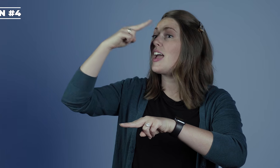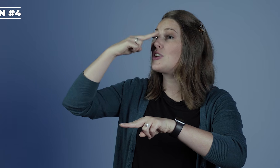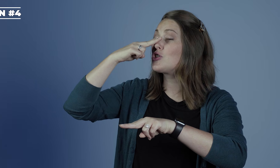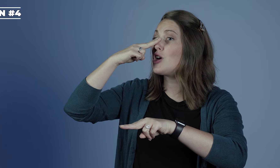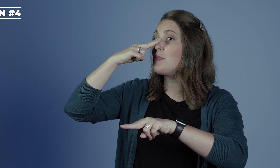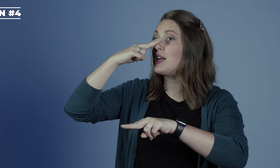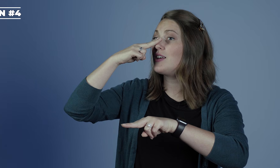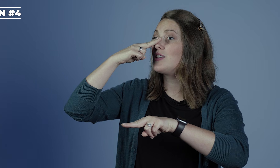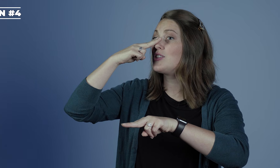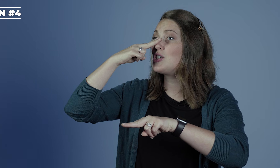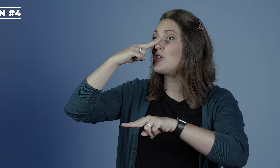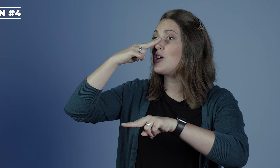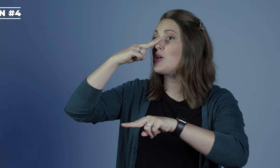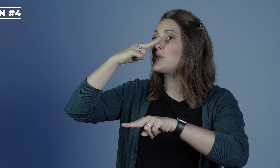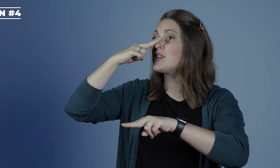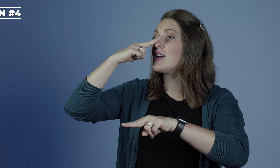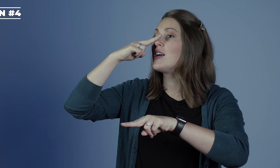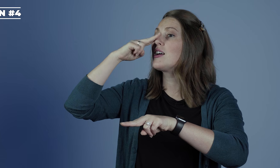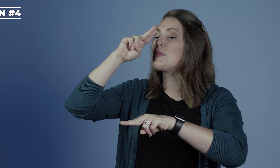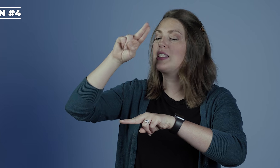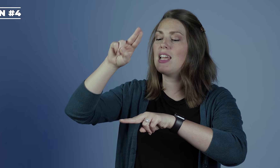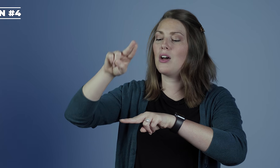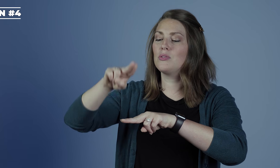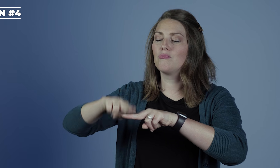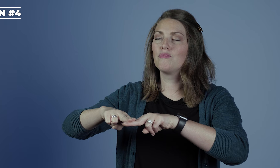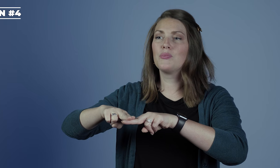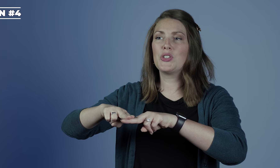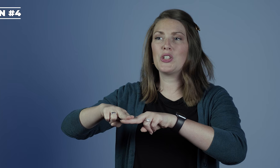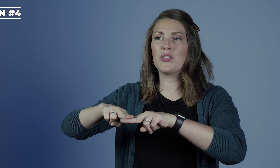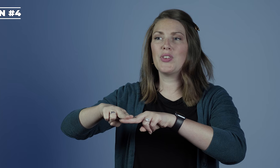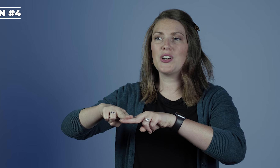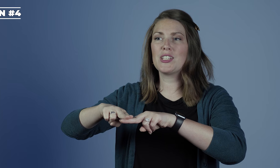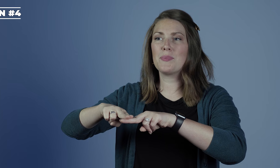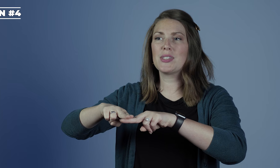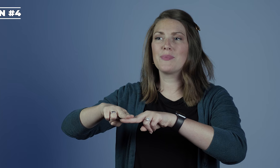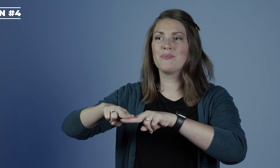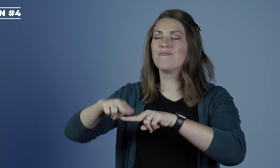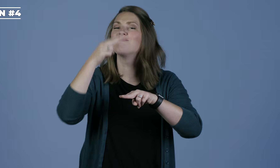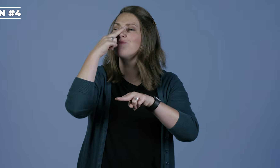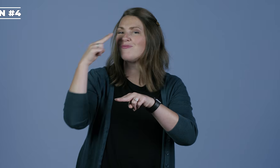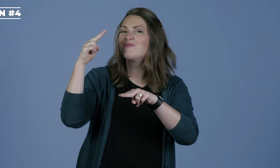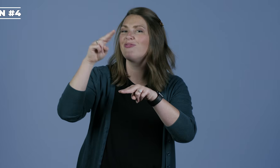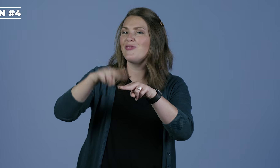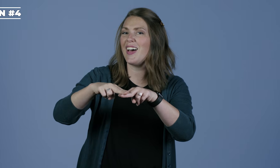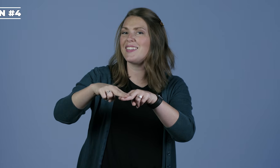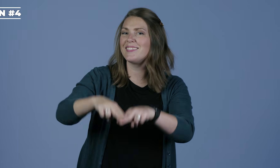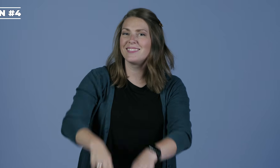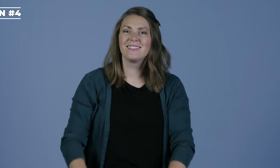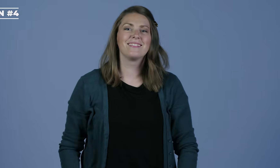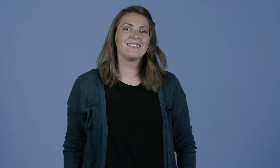and your dominant to your nose coming down to your fingertips. Fun.